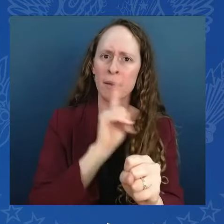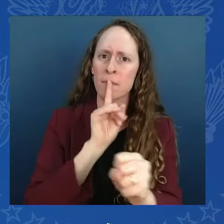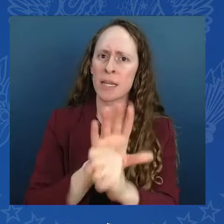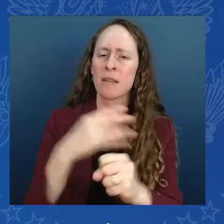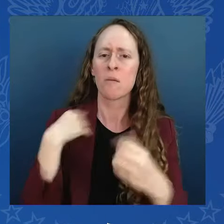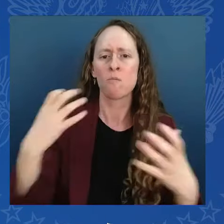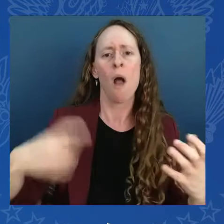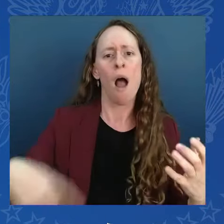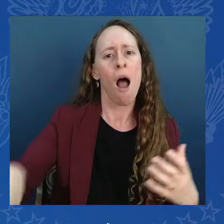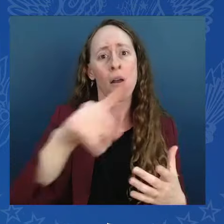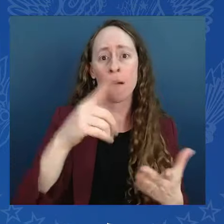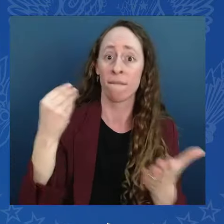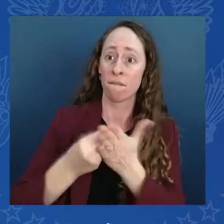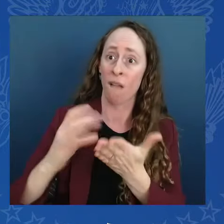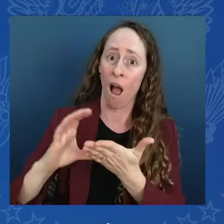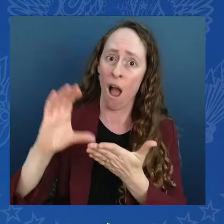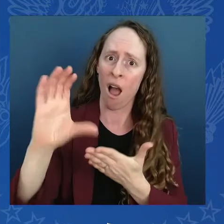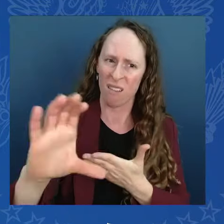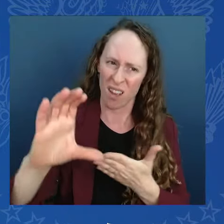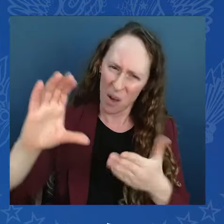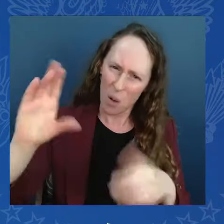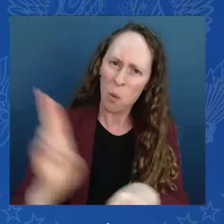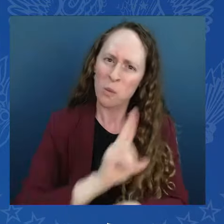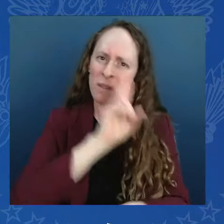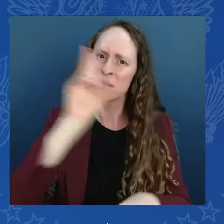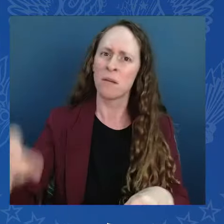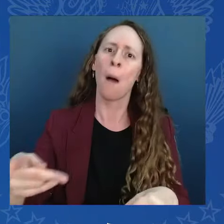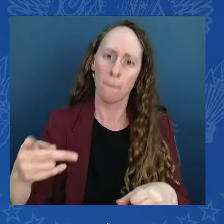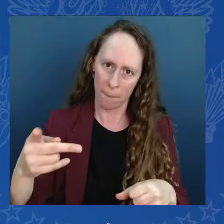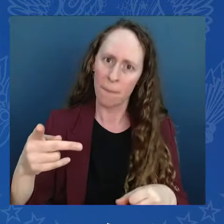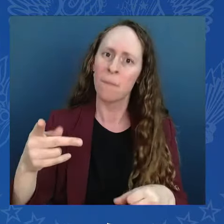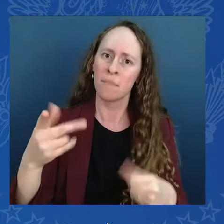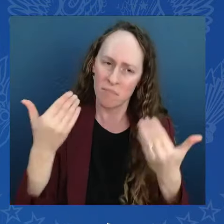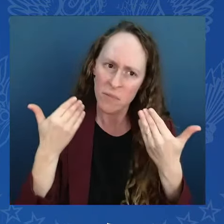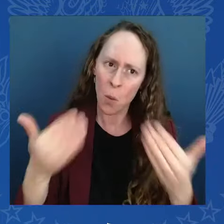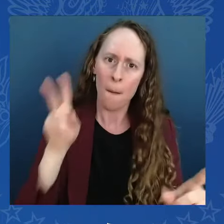And that's what we're doing: giving everyone a fair shot --